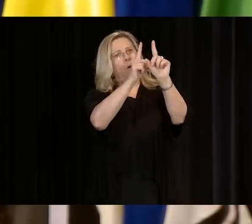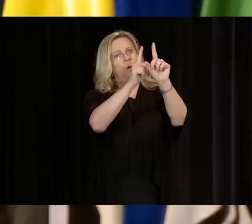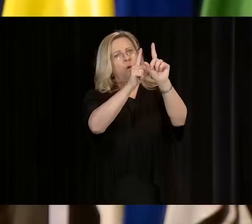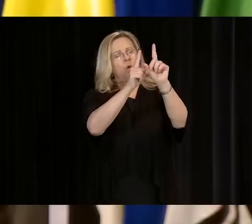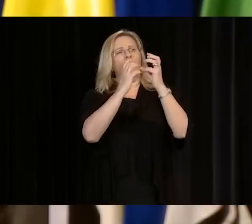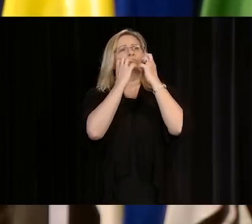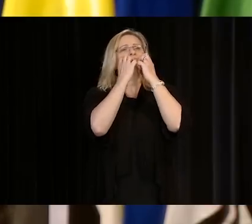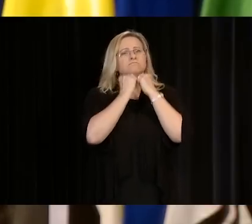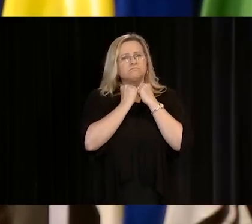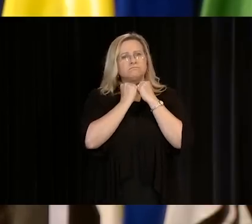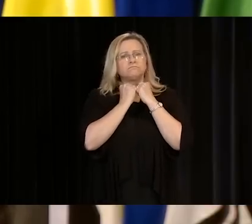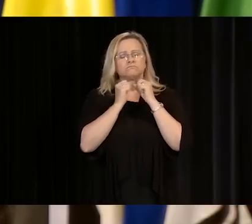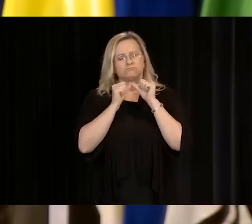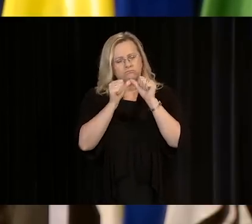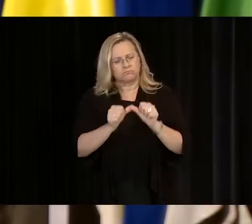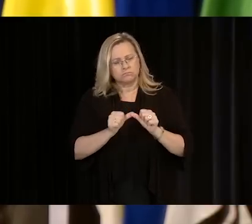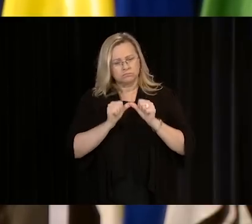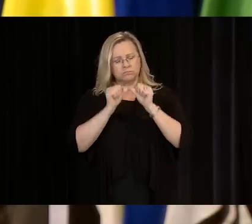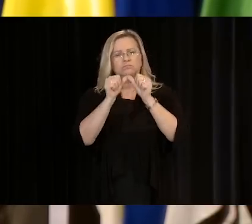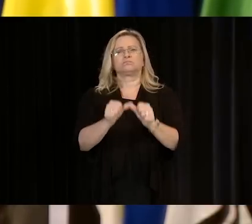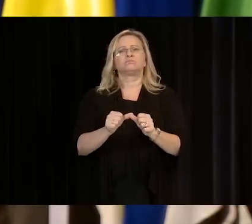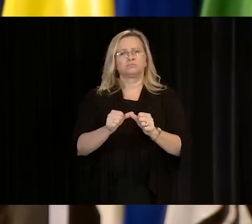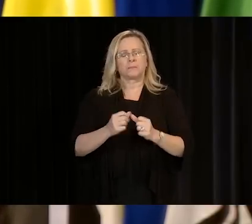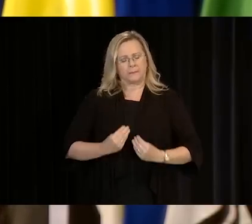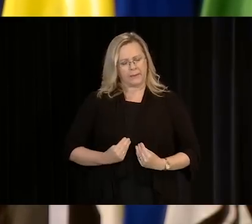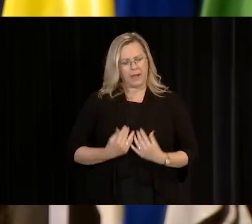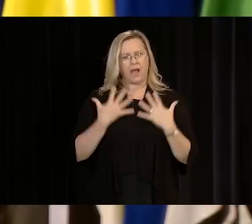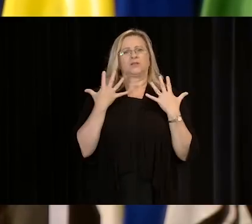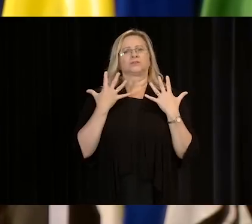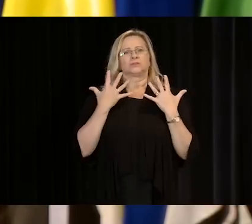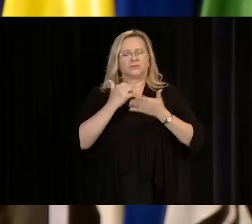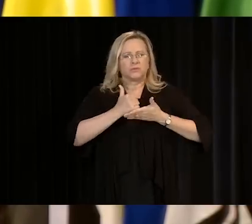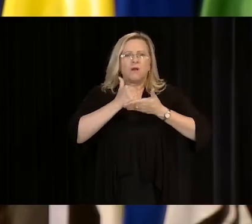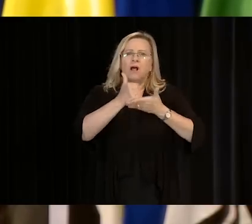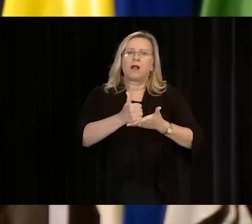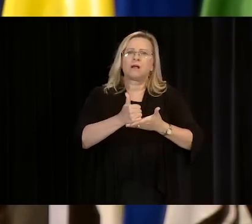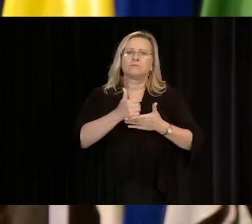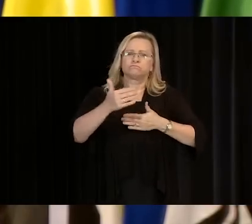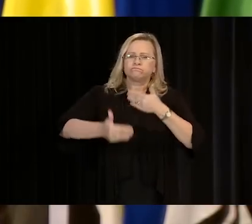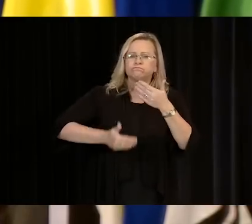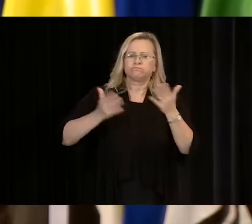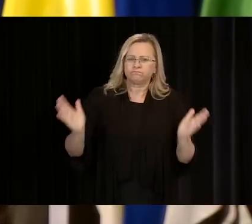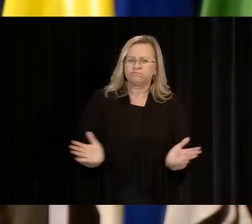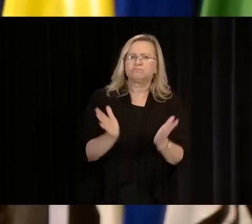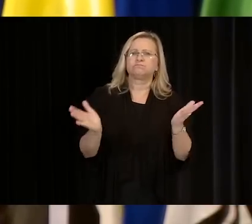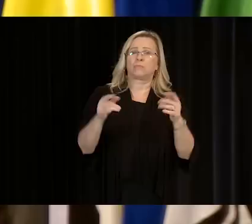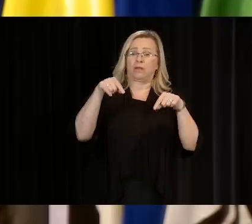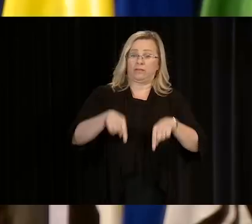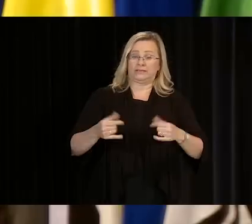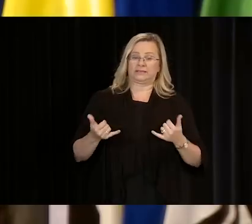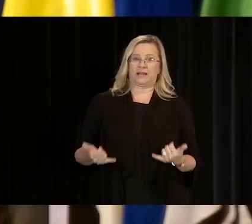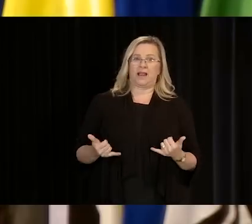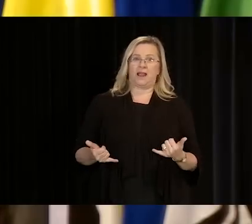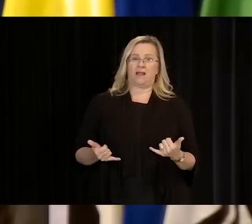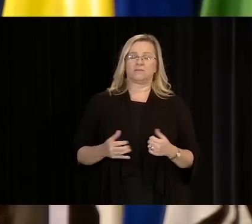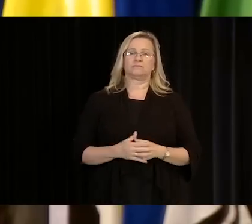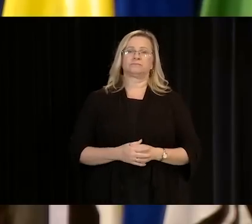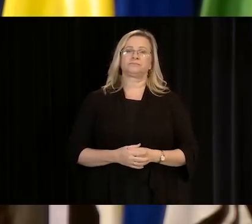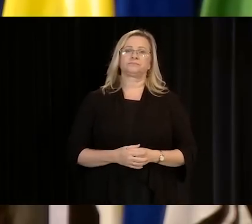THAT HAS HELPED PROPEL YOU TO THIS PLACE AND THIS TIME. IT WILL SERVE YOU WELL AS YOU MOVE